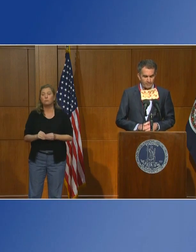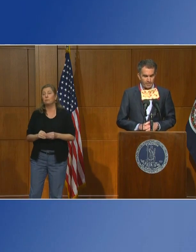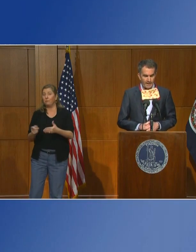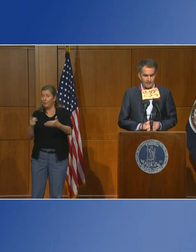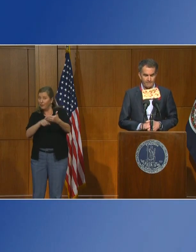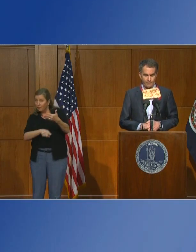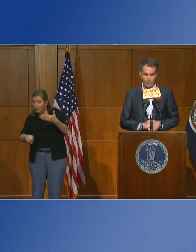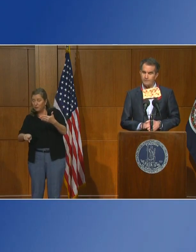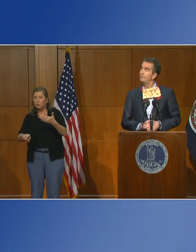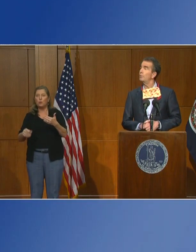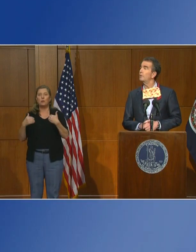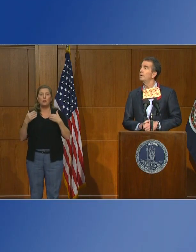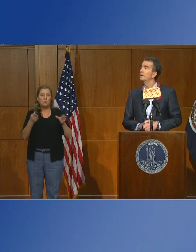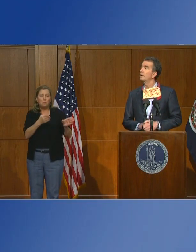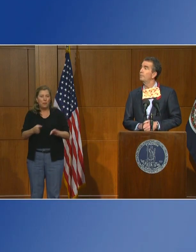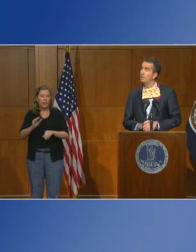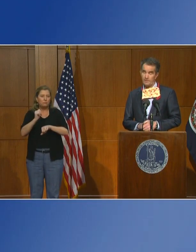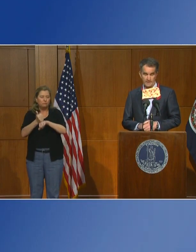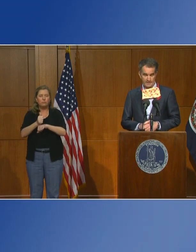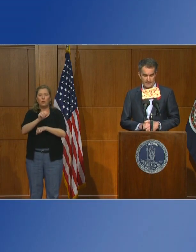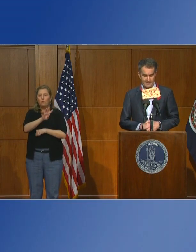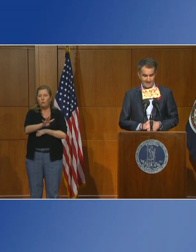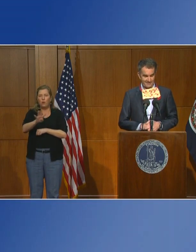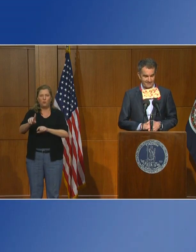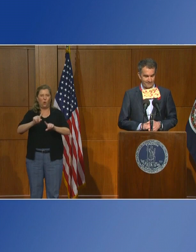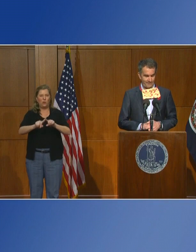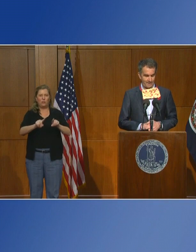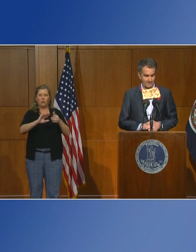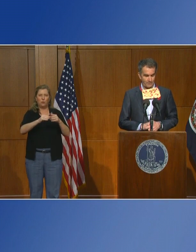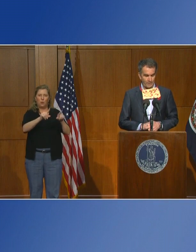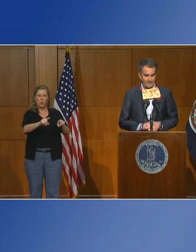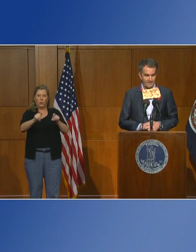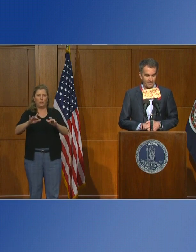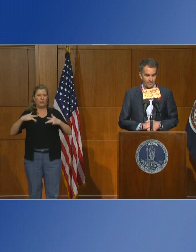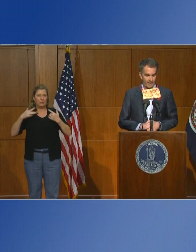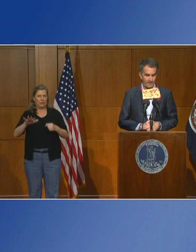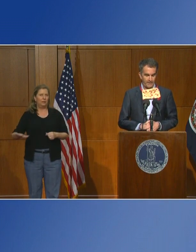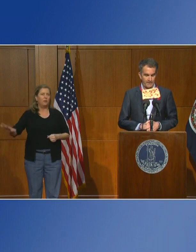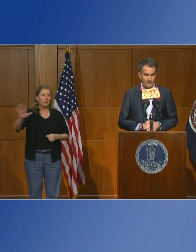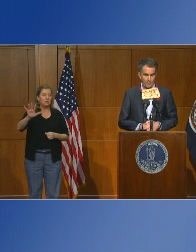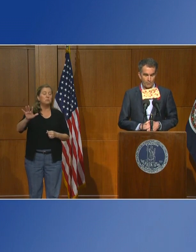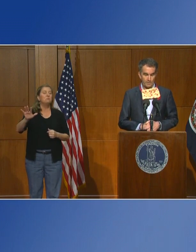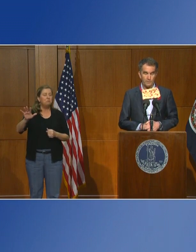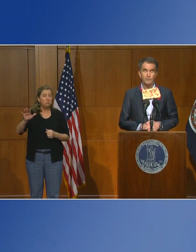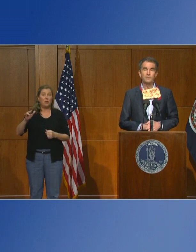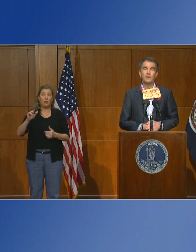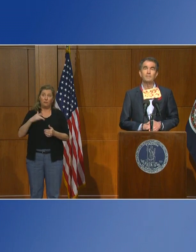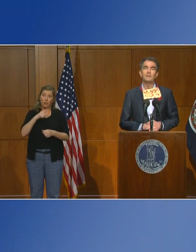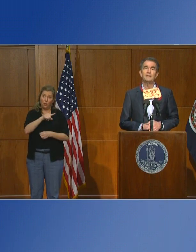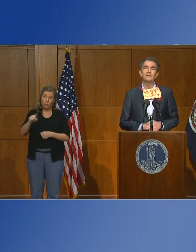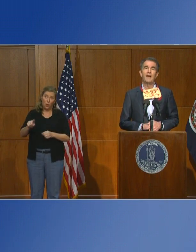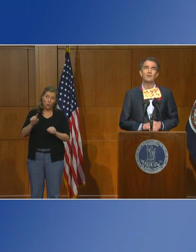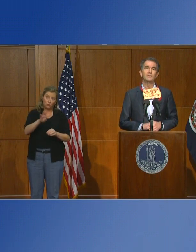NINE THOUSAND THIS WEEK AS OF SUNDAY. NEXT WEEK WE HAVE PLANNED FORTY FOUR COMMUNITY